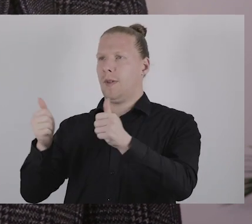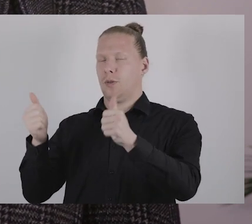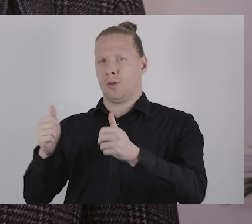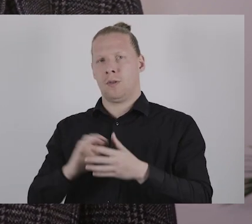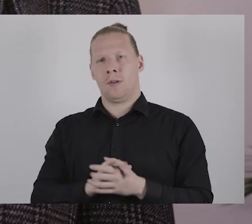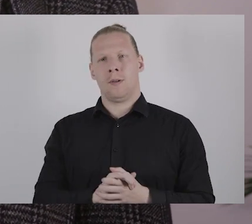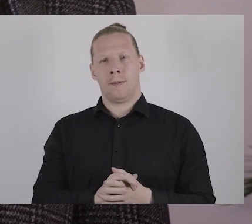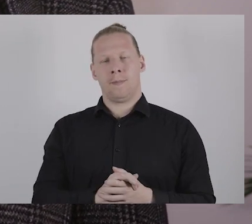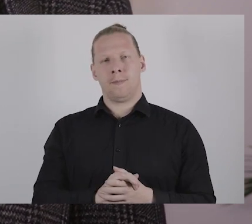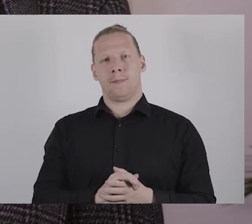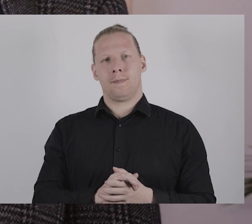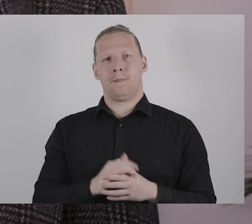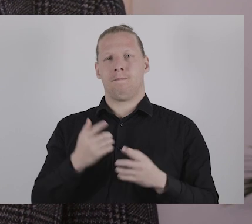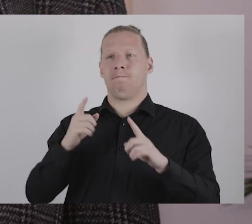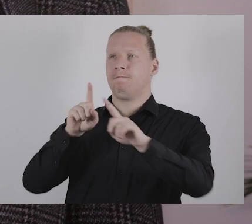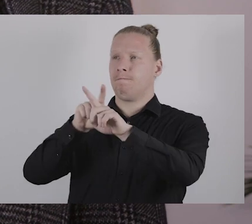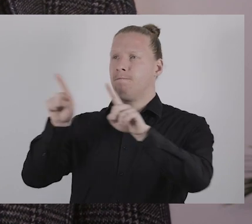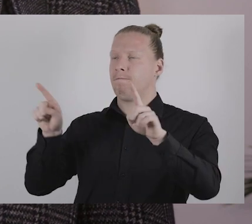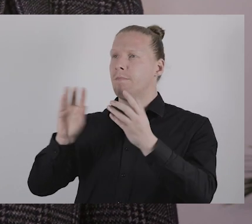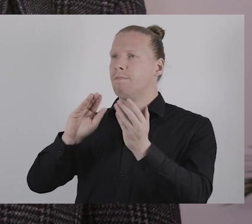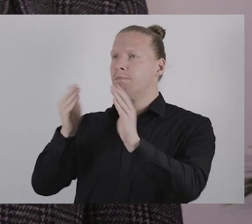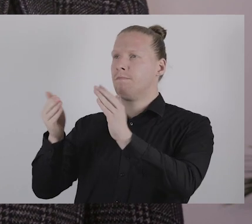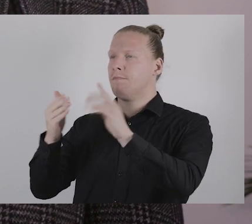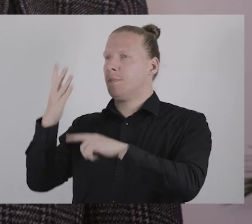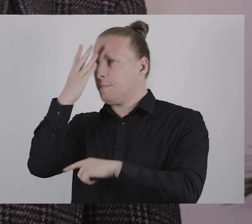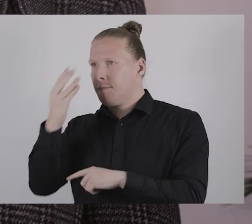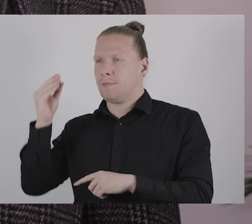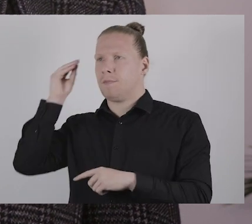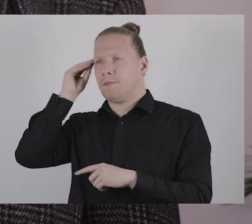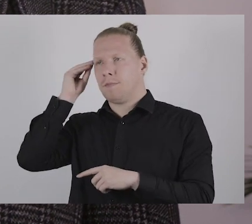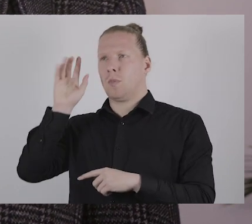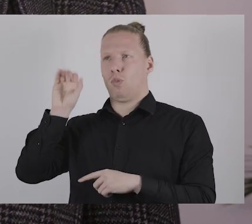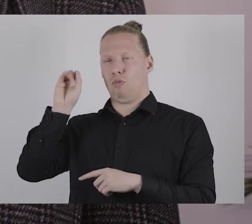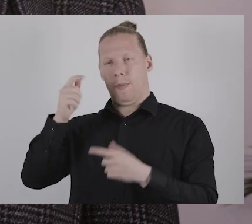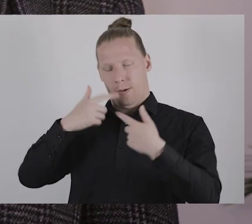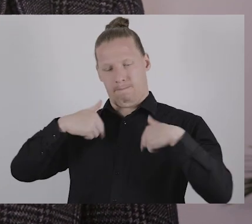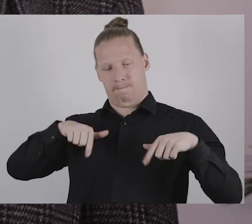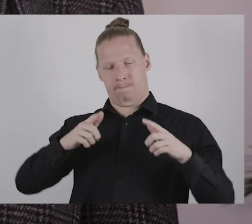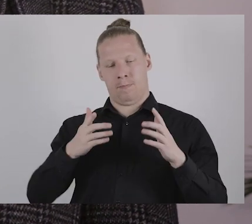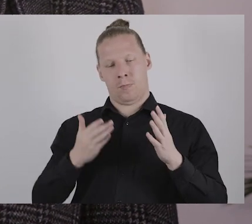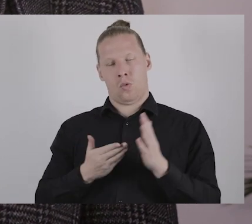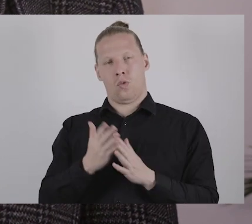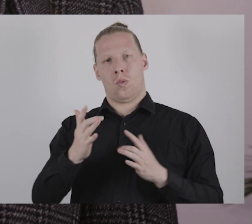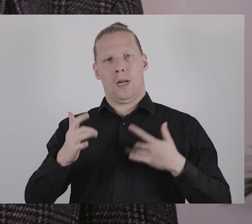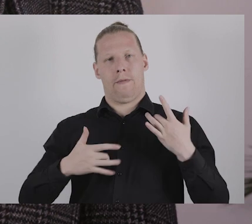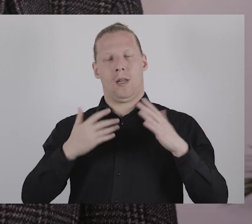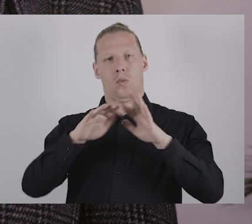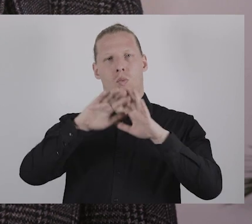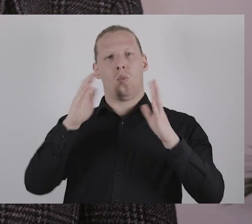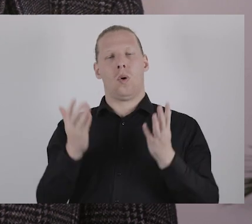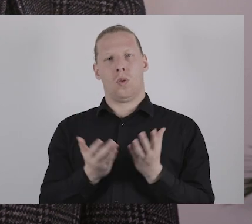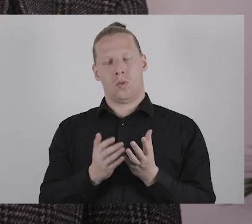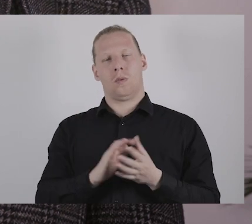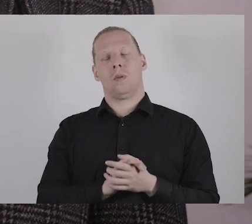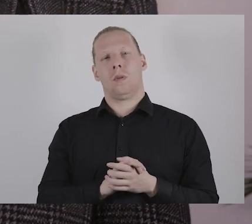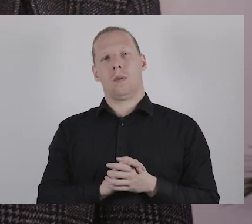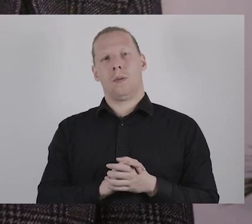We remember you. We who are left behind shall remember you all...